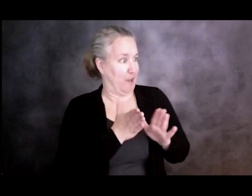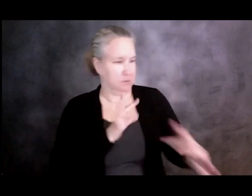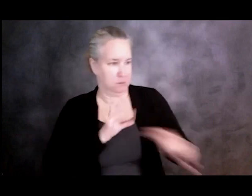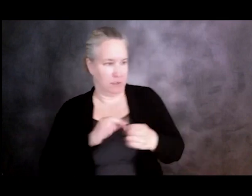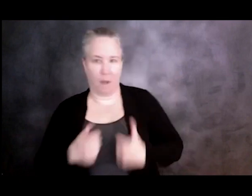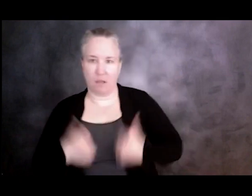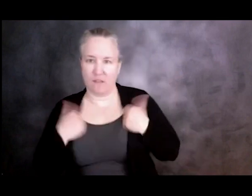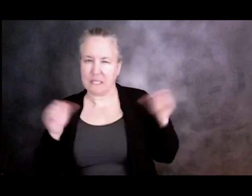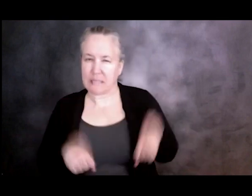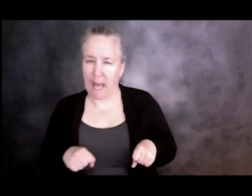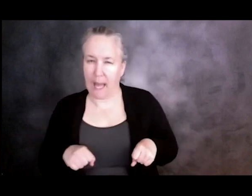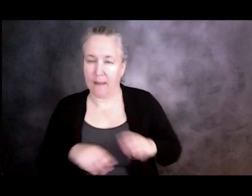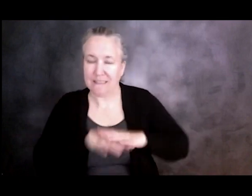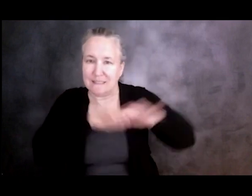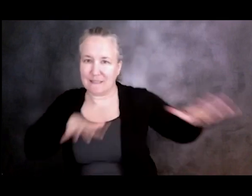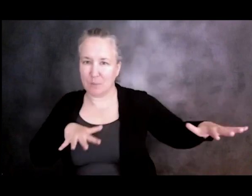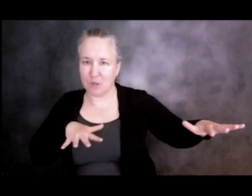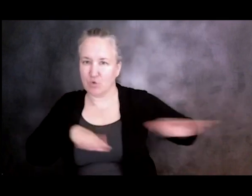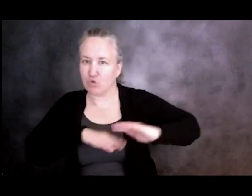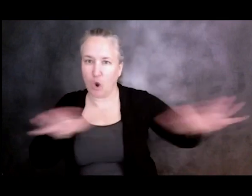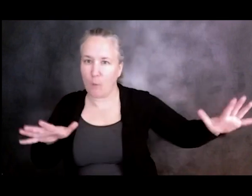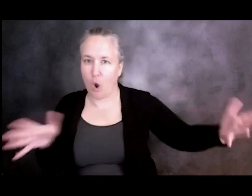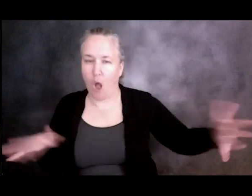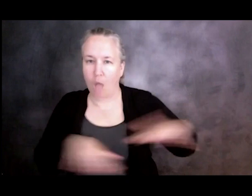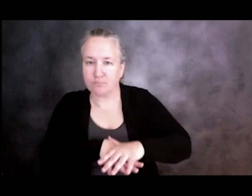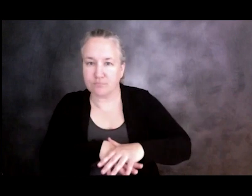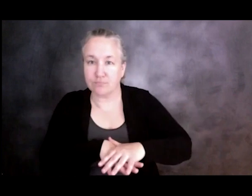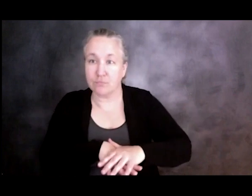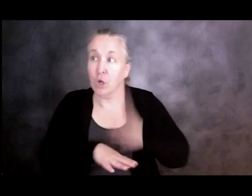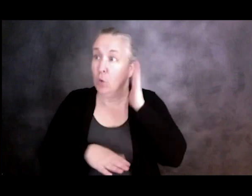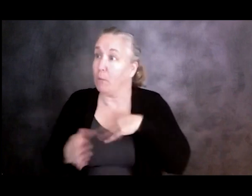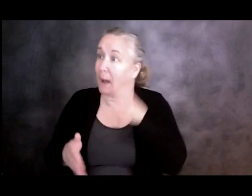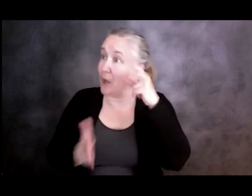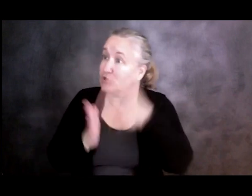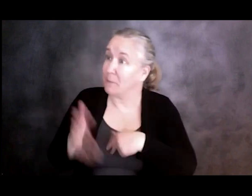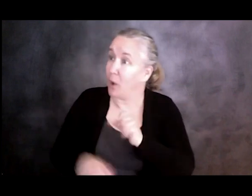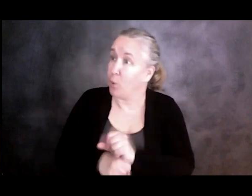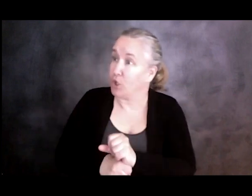It was not something separate anymore. Whether or not my parents would ever read my work-- and I don't expect them to--